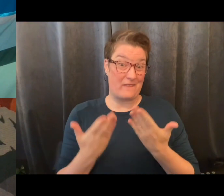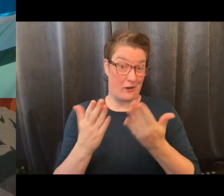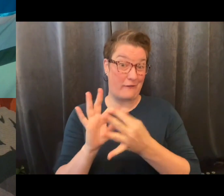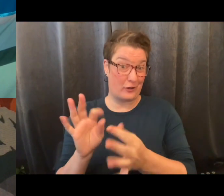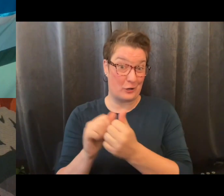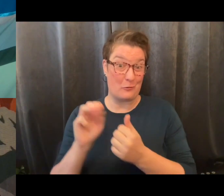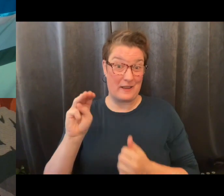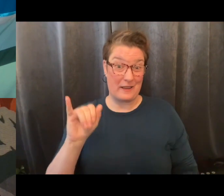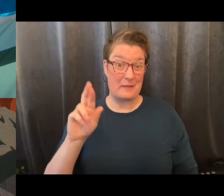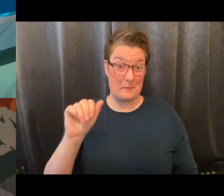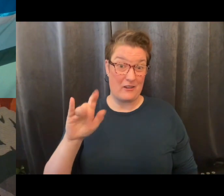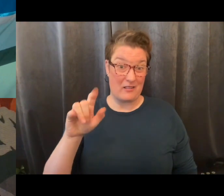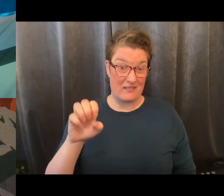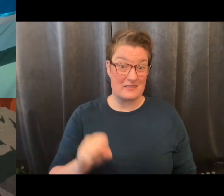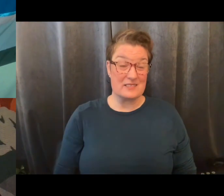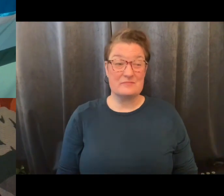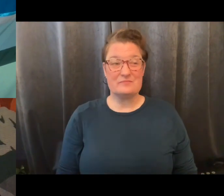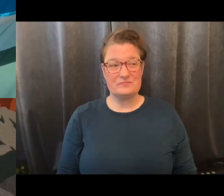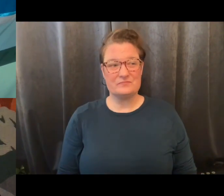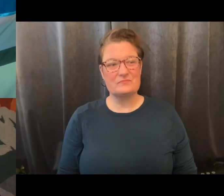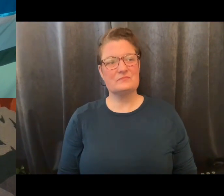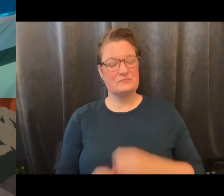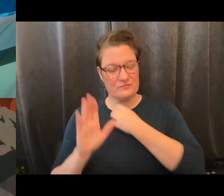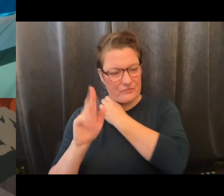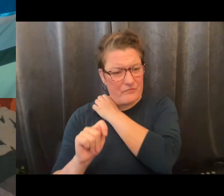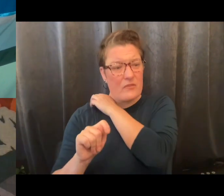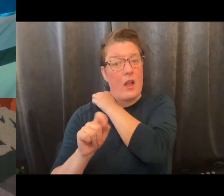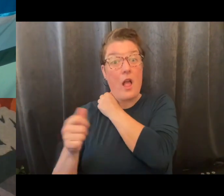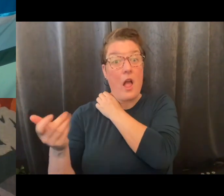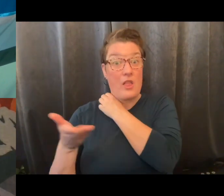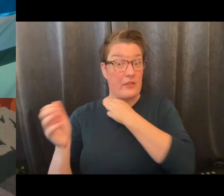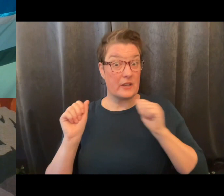Nomy: Um, but yeah, other things to do throughout Elul, so the shofar